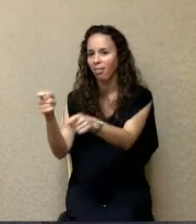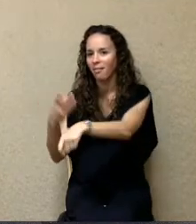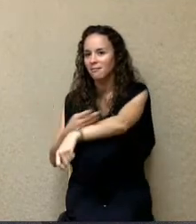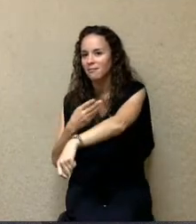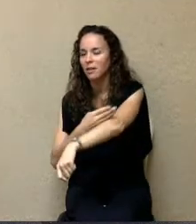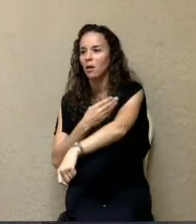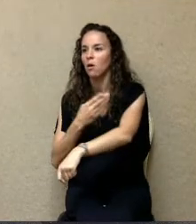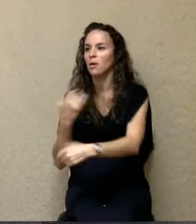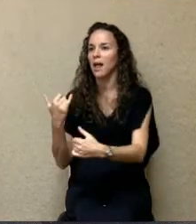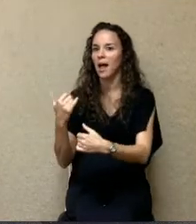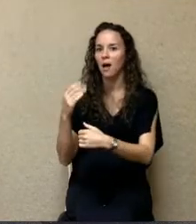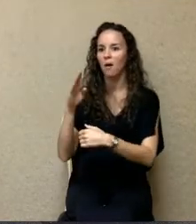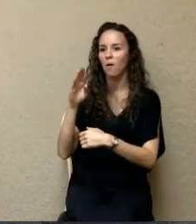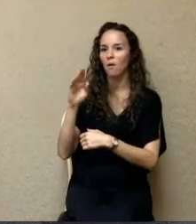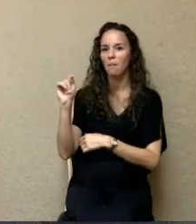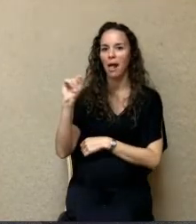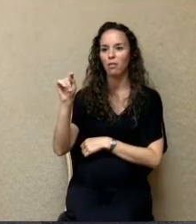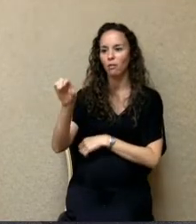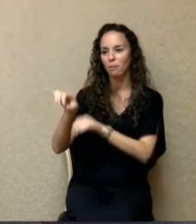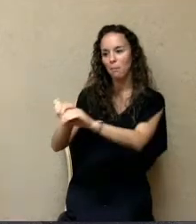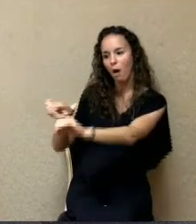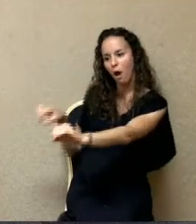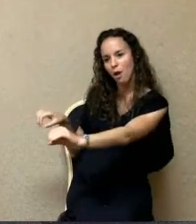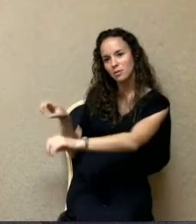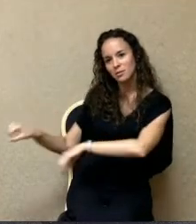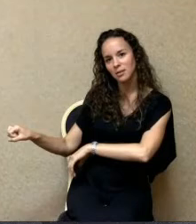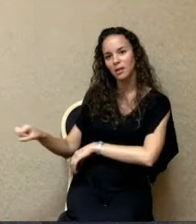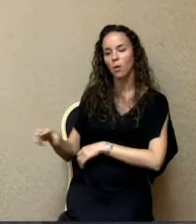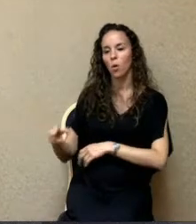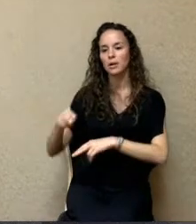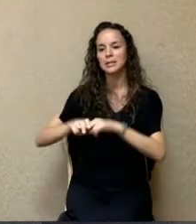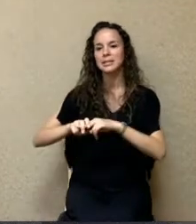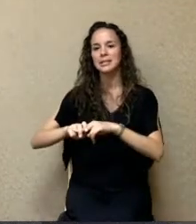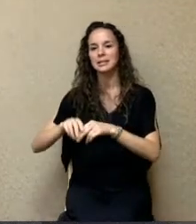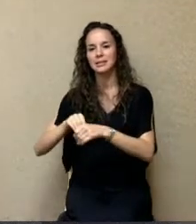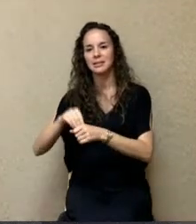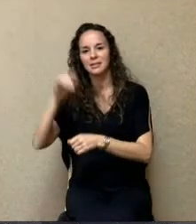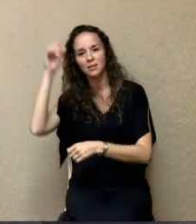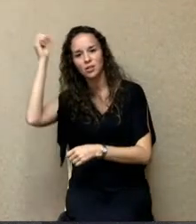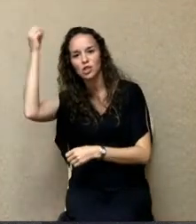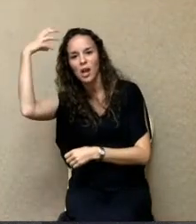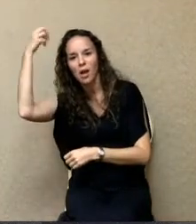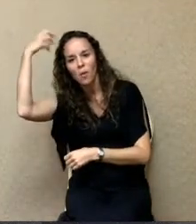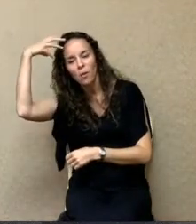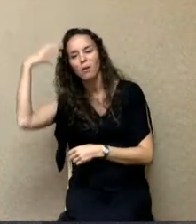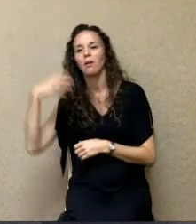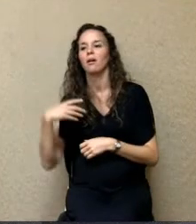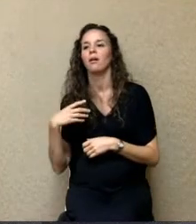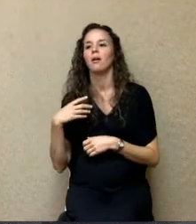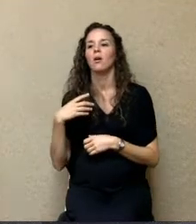They're coming in and now the bars are on the bathroom or the seat is in the shower. We were there the day their sensory items got